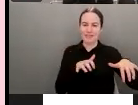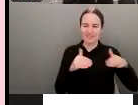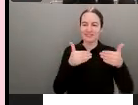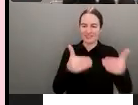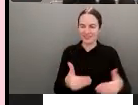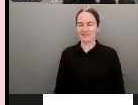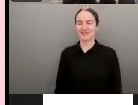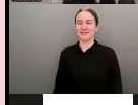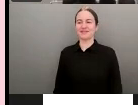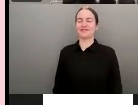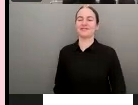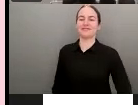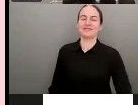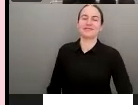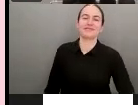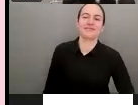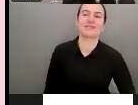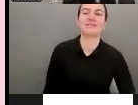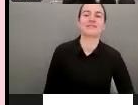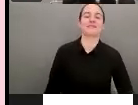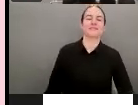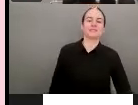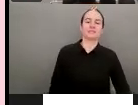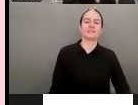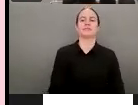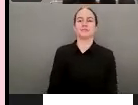I have mostly done iOS testing.